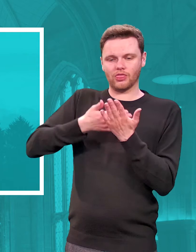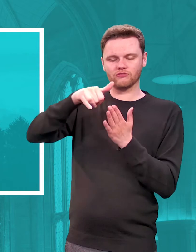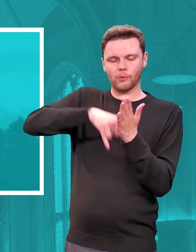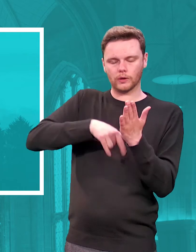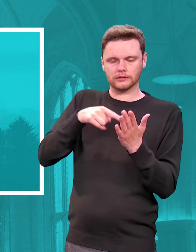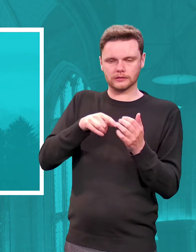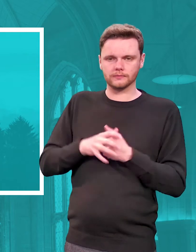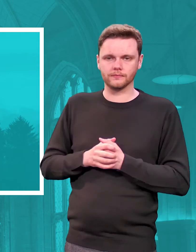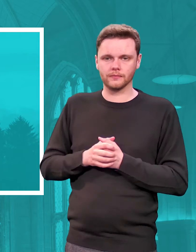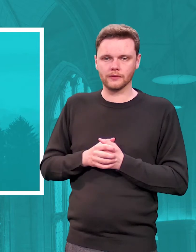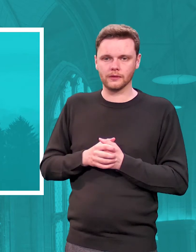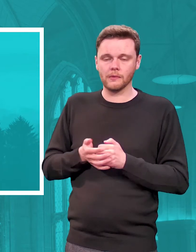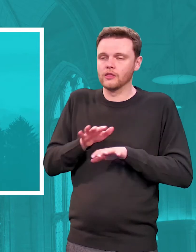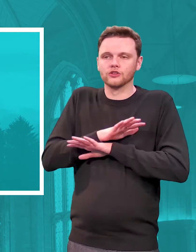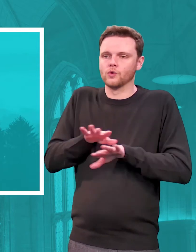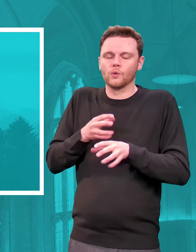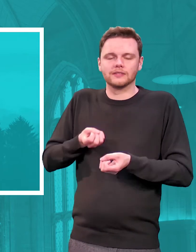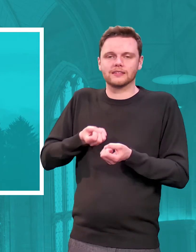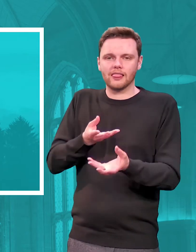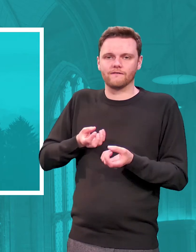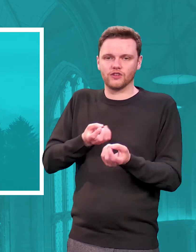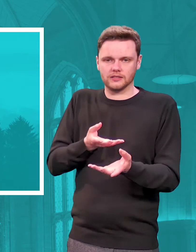but there is no deliverance in the Committee’s name.